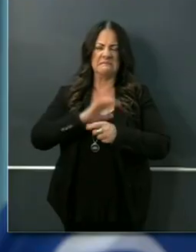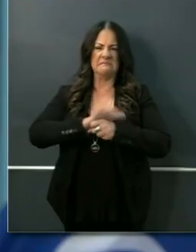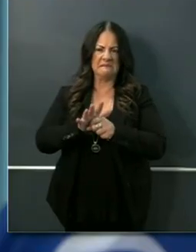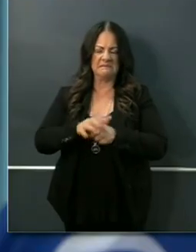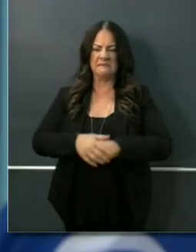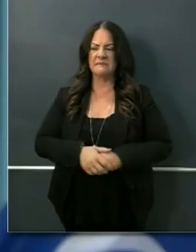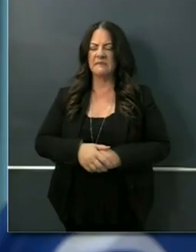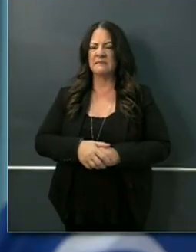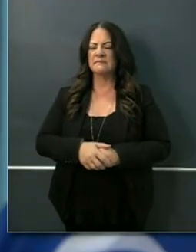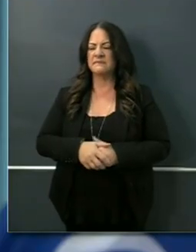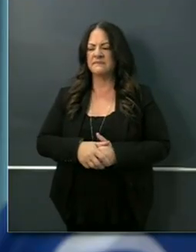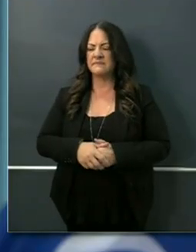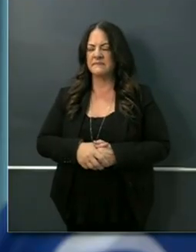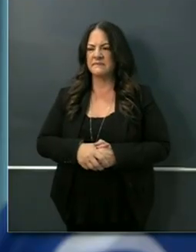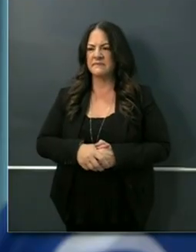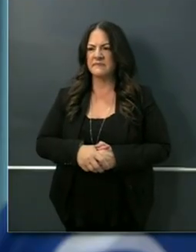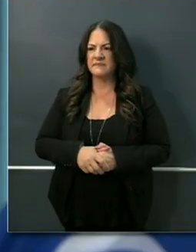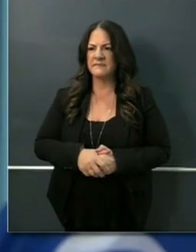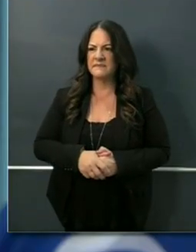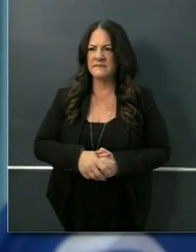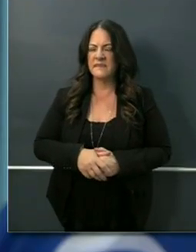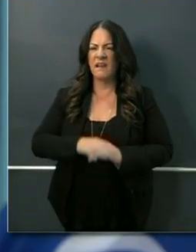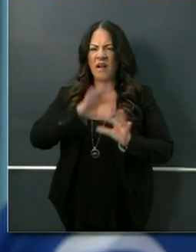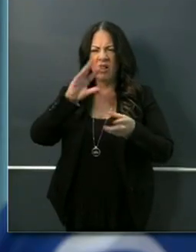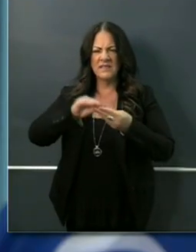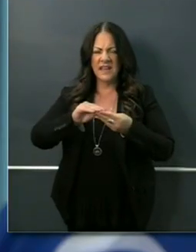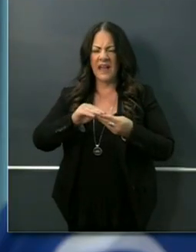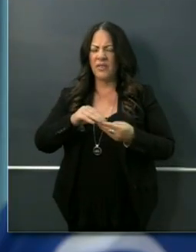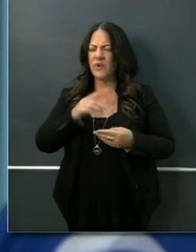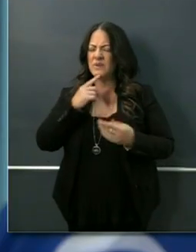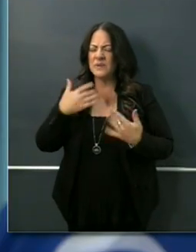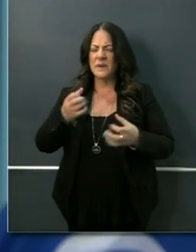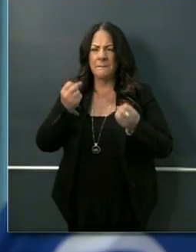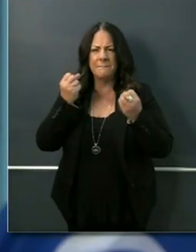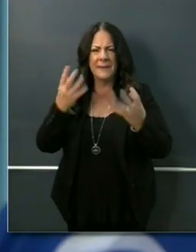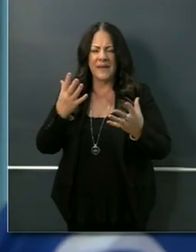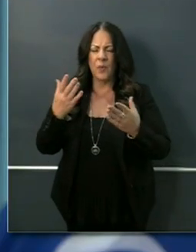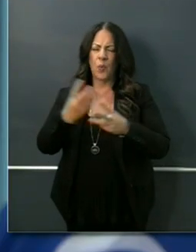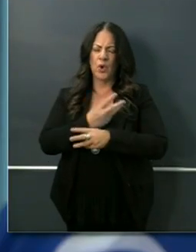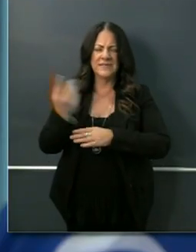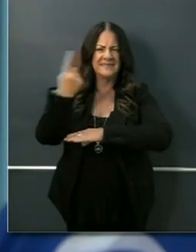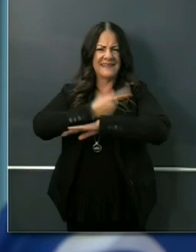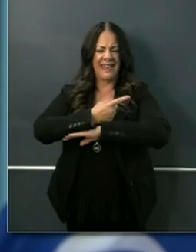YESTERDAY WAS THE DEADLIEST DAY FOR THIS VIRUS IN THIS STATE.